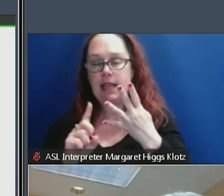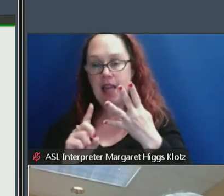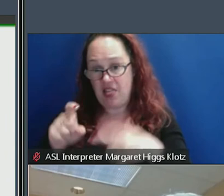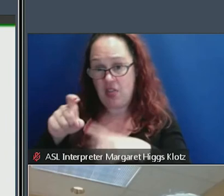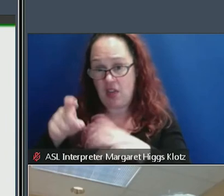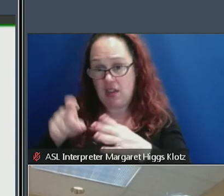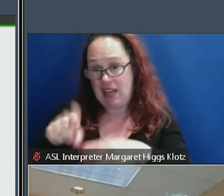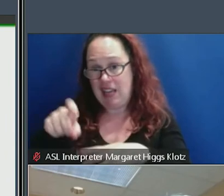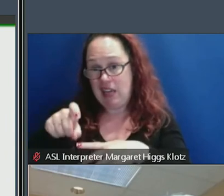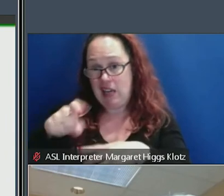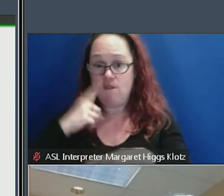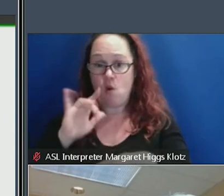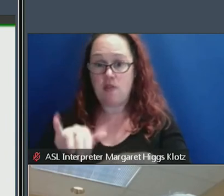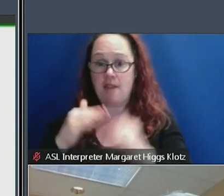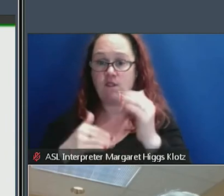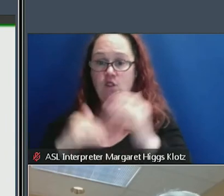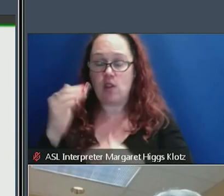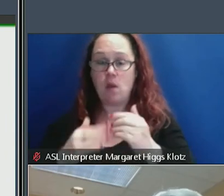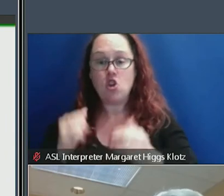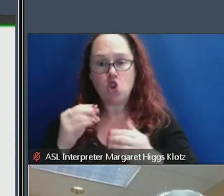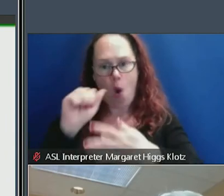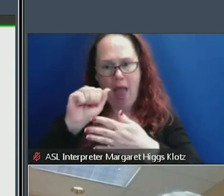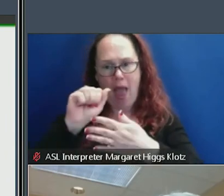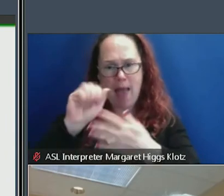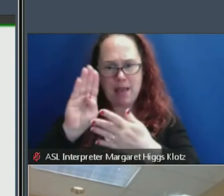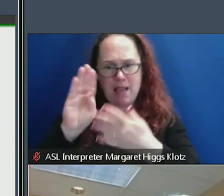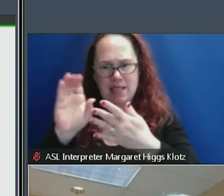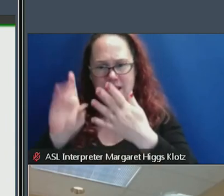So these are the criteria that this council is required to